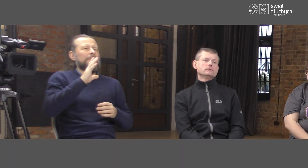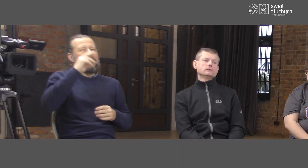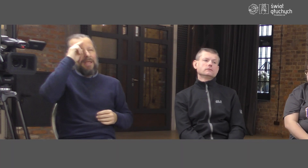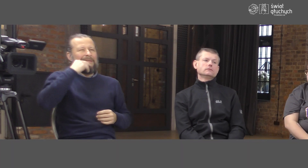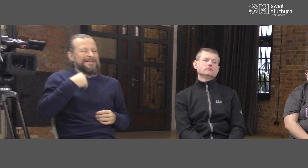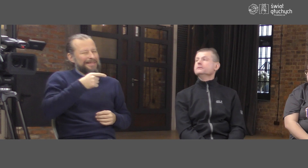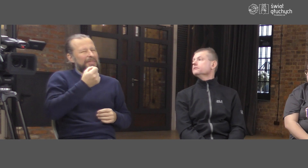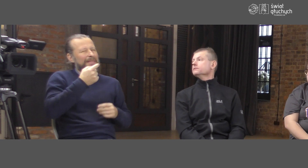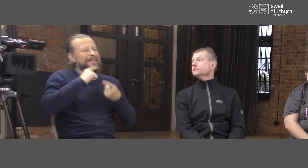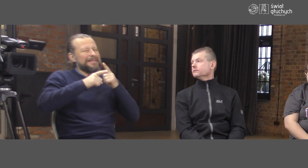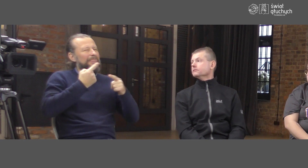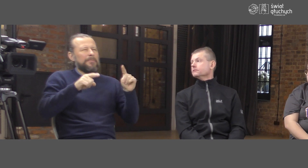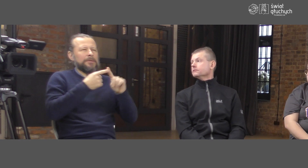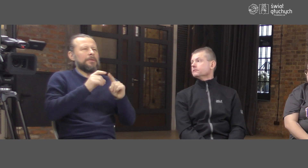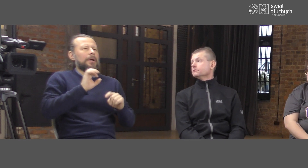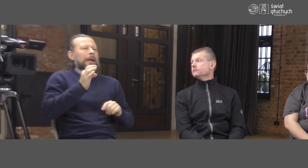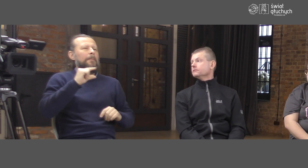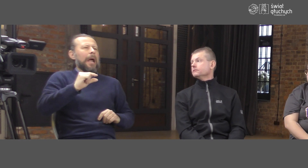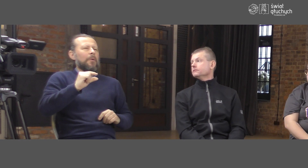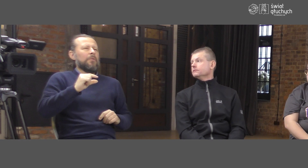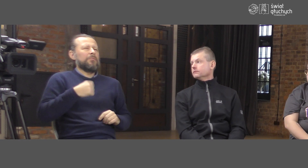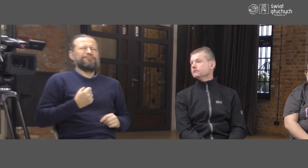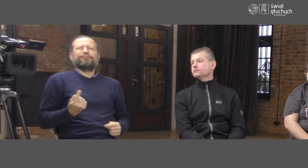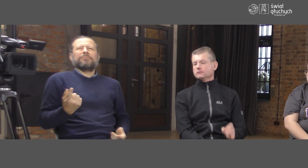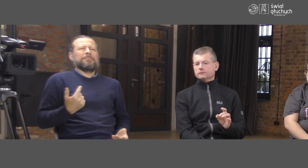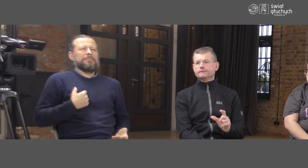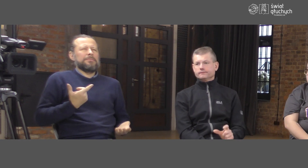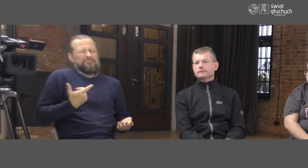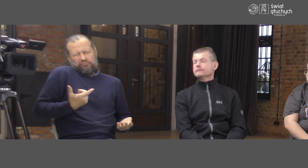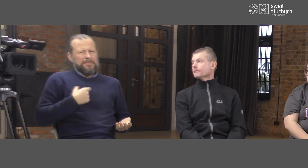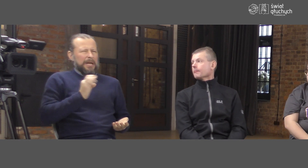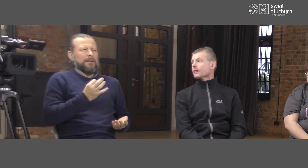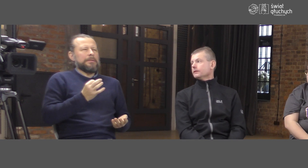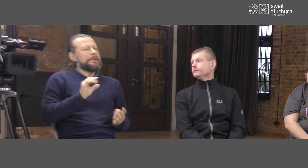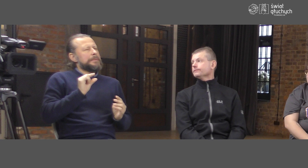My dad always said it should be lowercase "d." Why? - It should be lowercase.